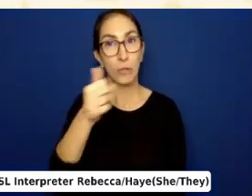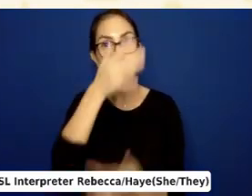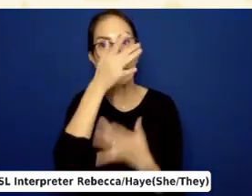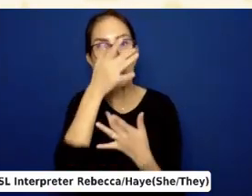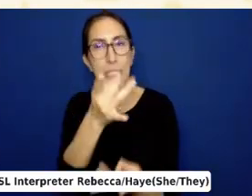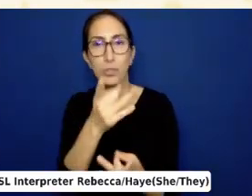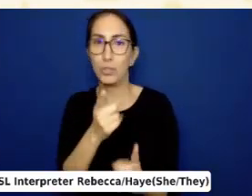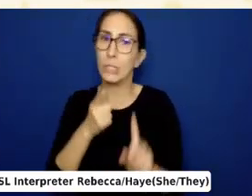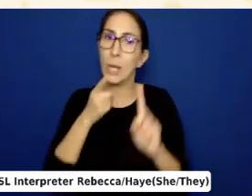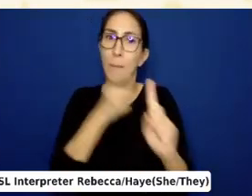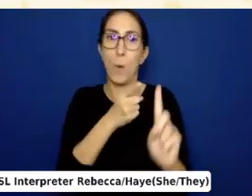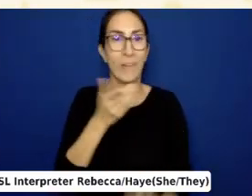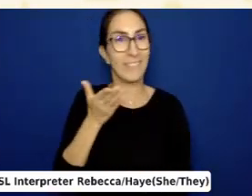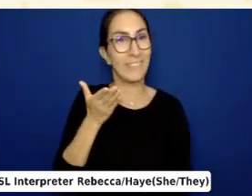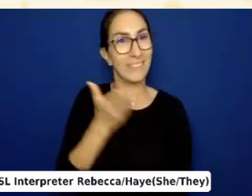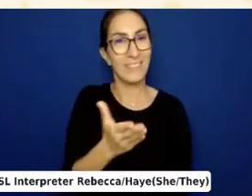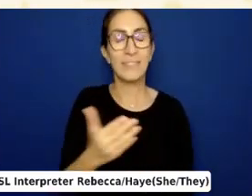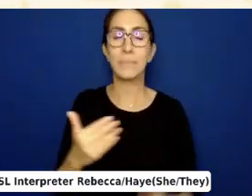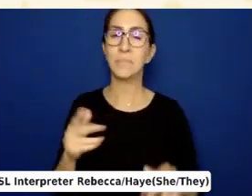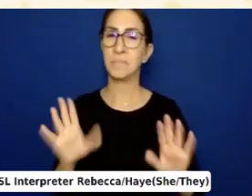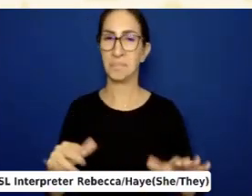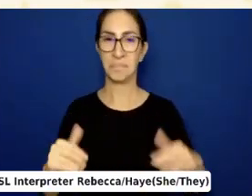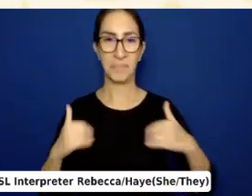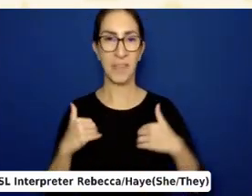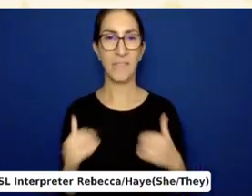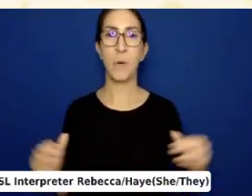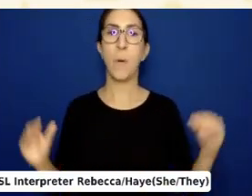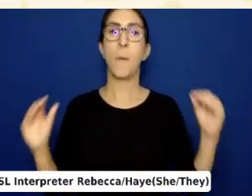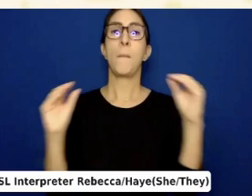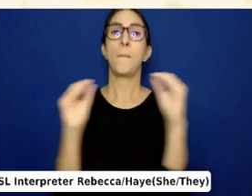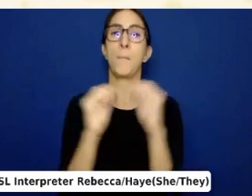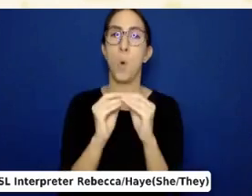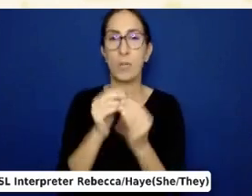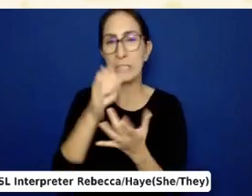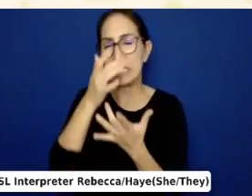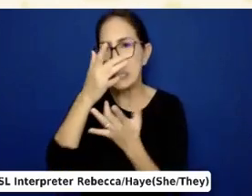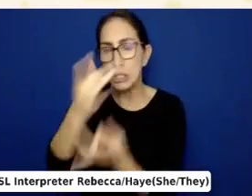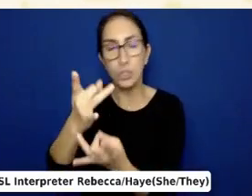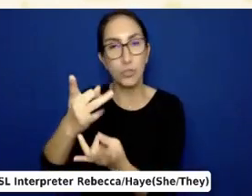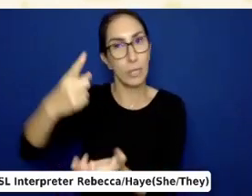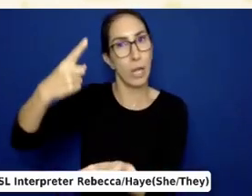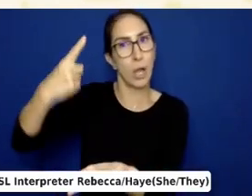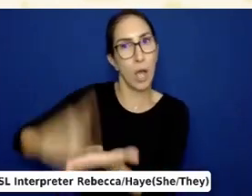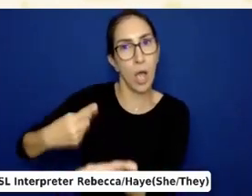I had multiple conversations with the technical writers.